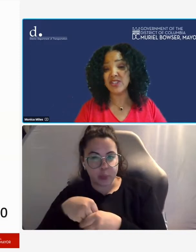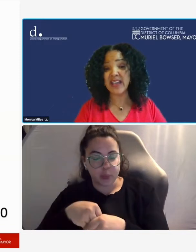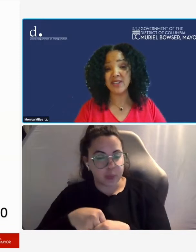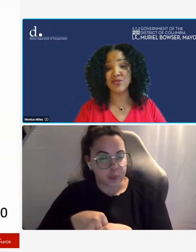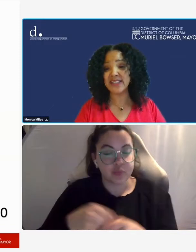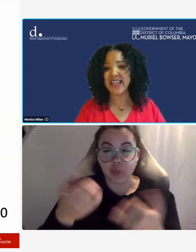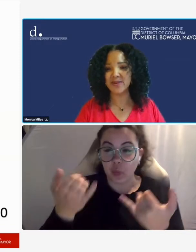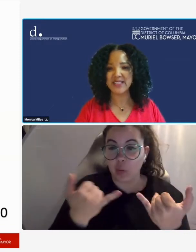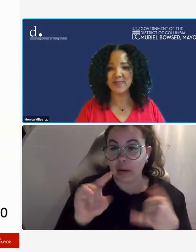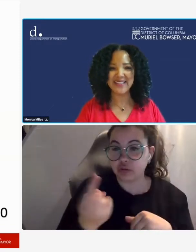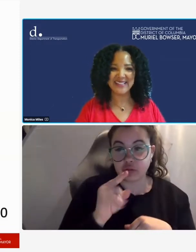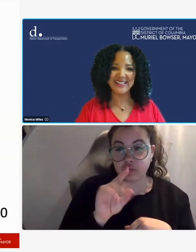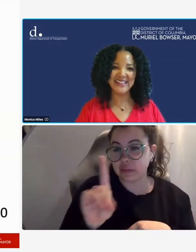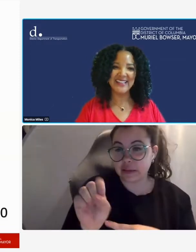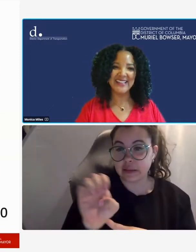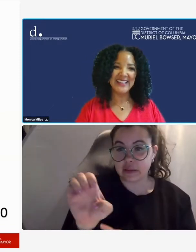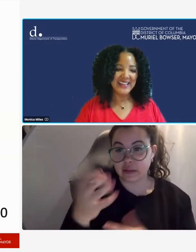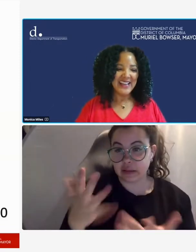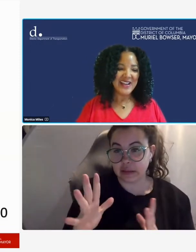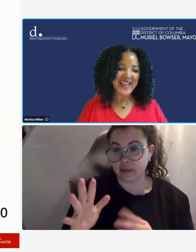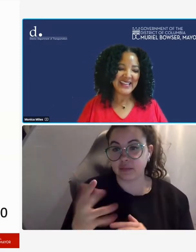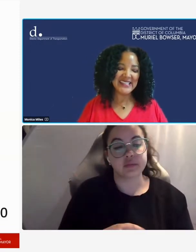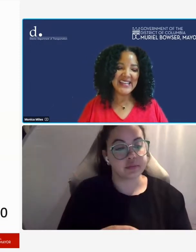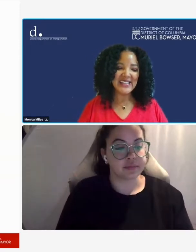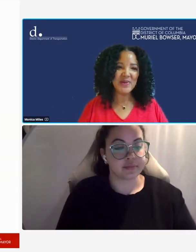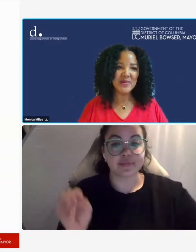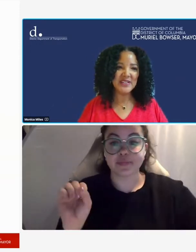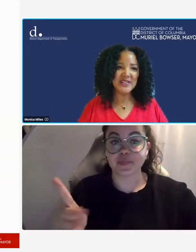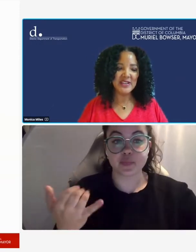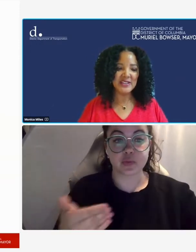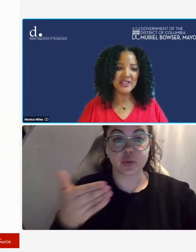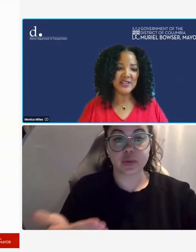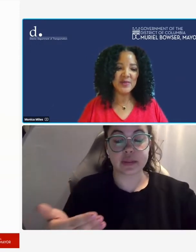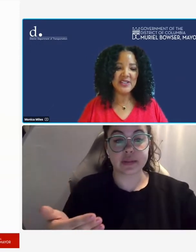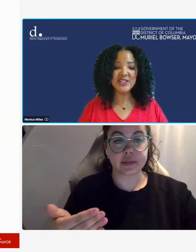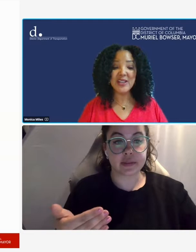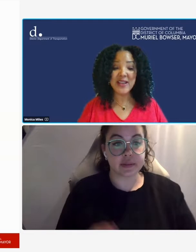have the direct salary expense okay so next what we're going to do is we're going to talk about